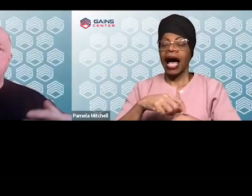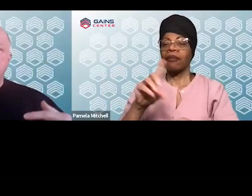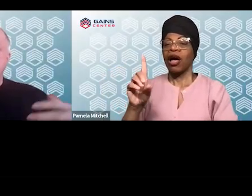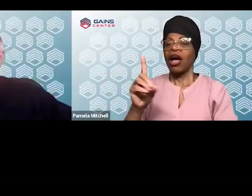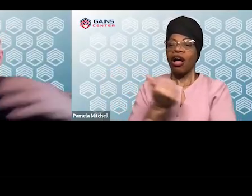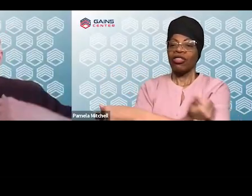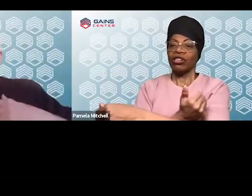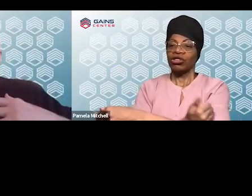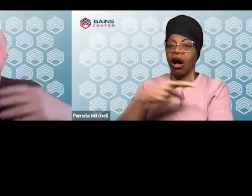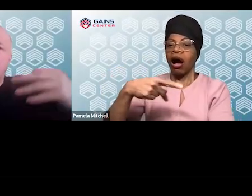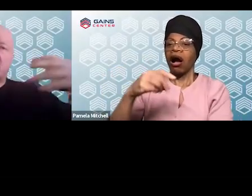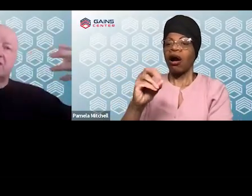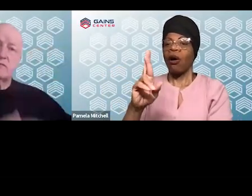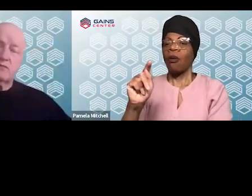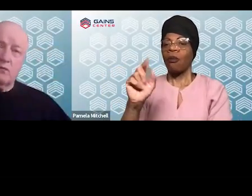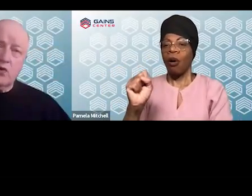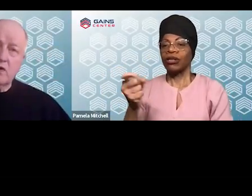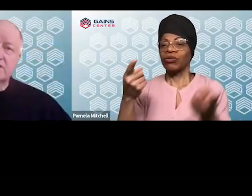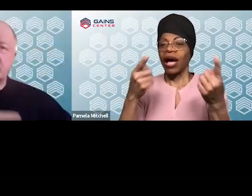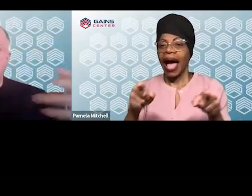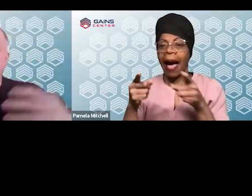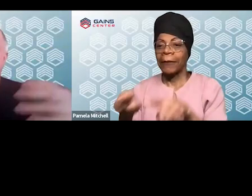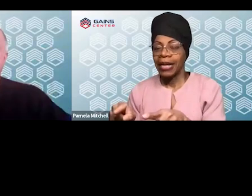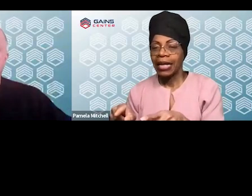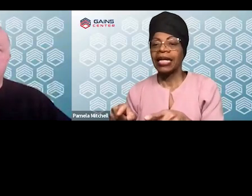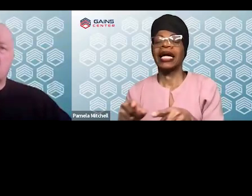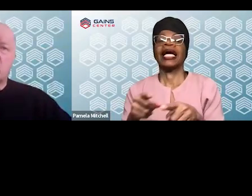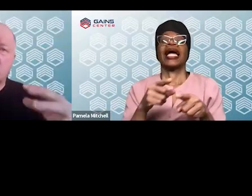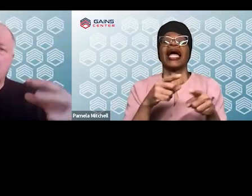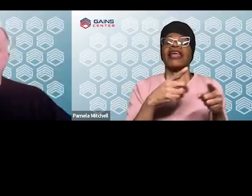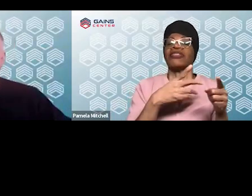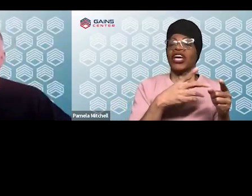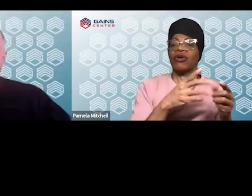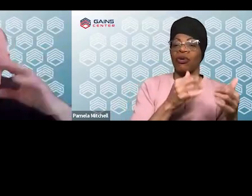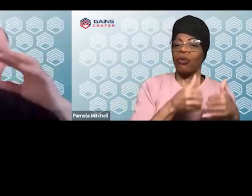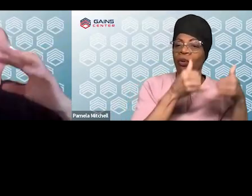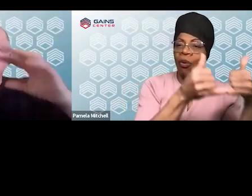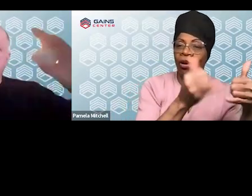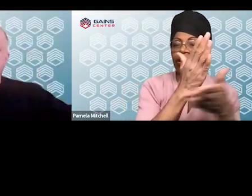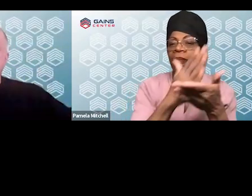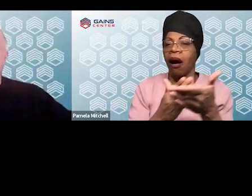and there were sanctions and rewards that were part of the drug court. And people started thinking,